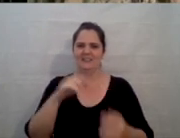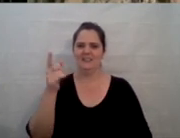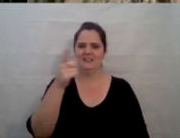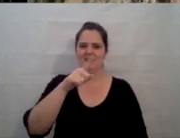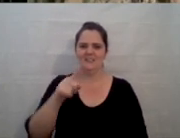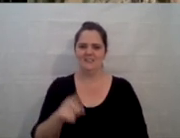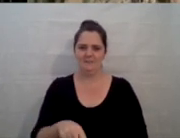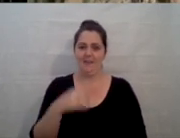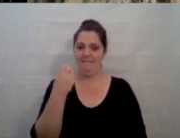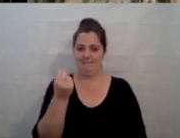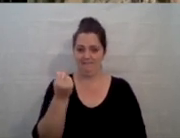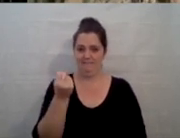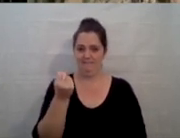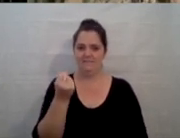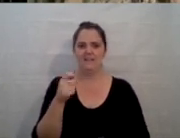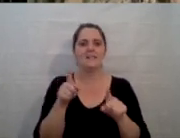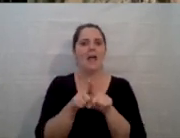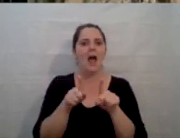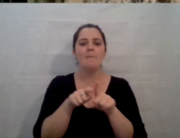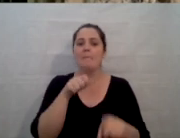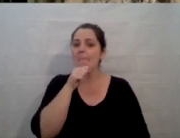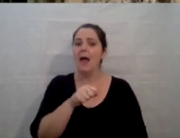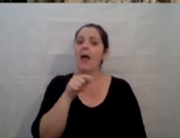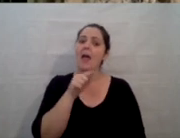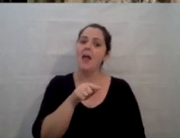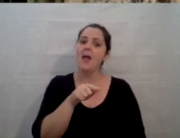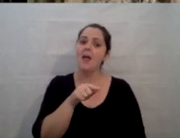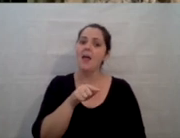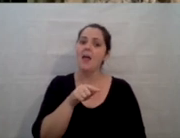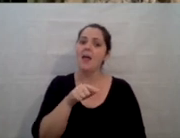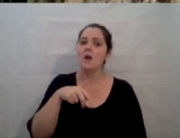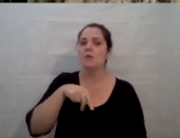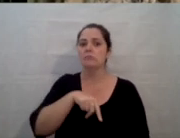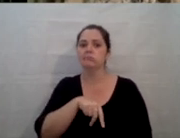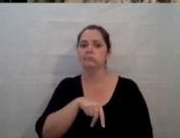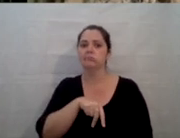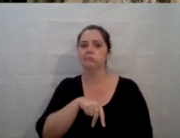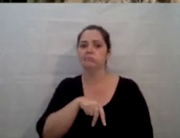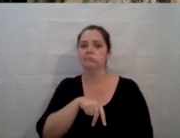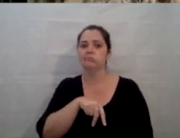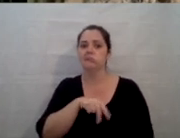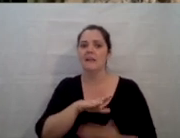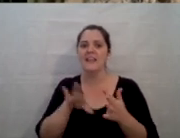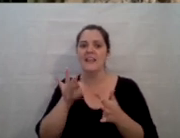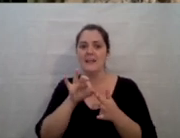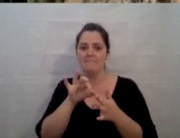Alright We see in Atticus the exact same thing – all of the weight is here on his left leg which tilts his hips in that direction.